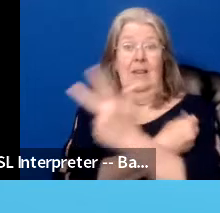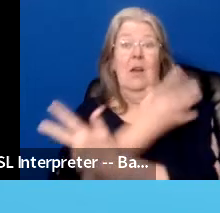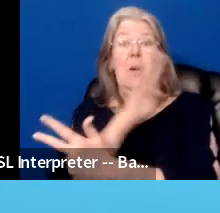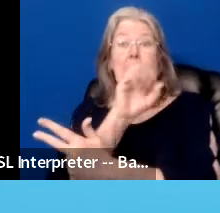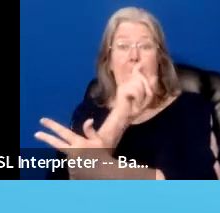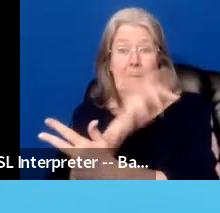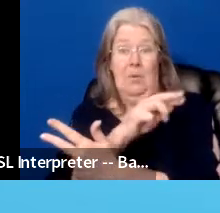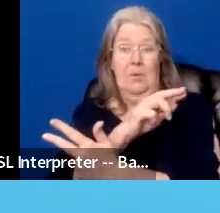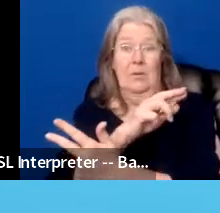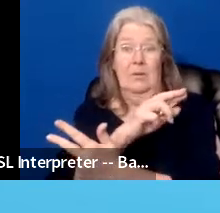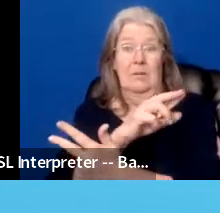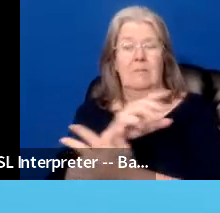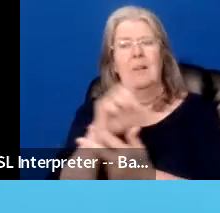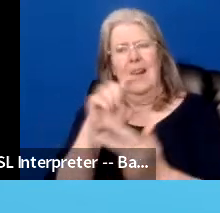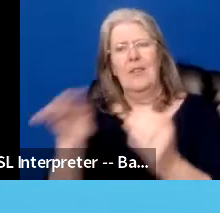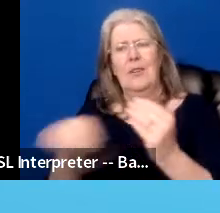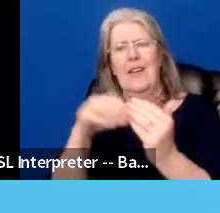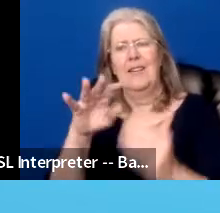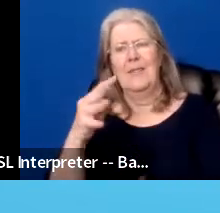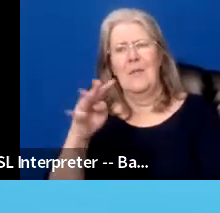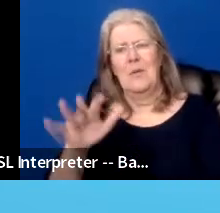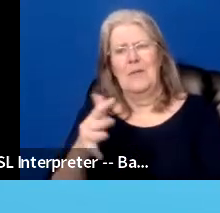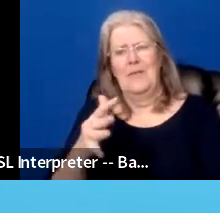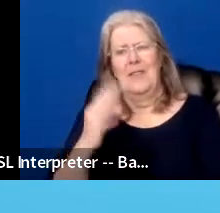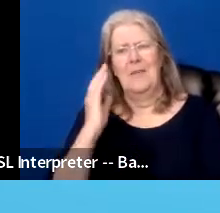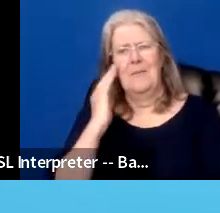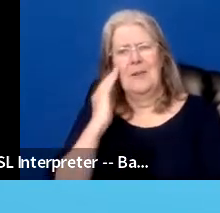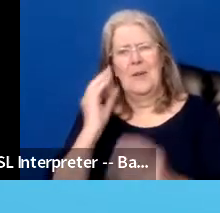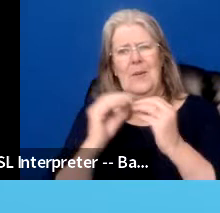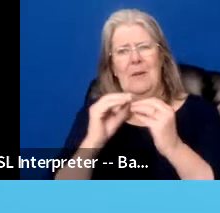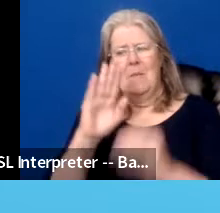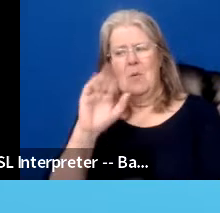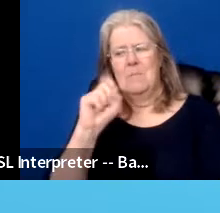put a fourth or fifth picture of him up because we know that there are more boosters.